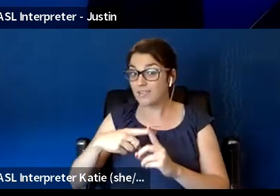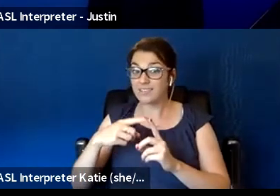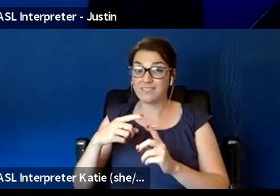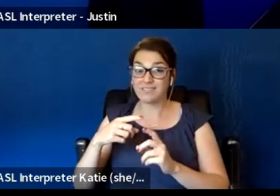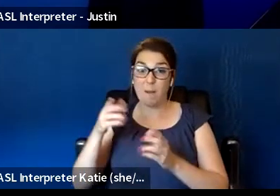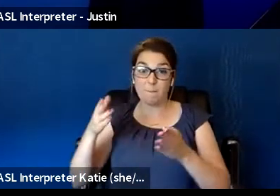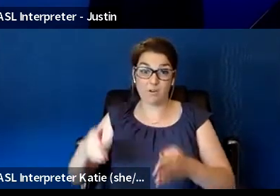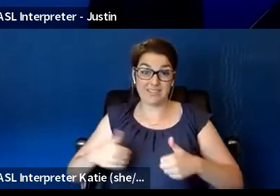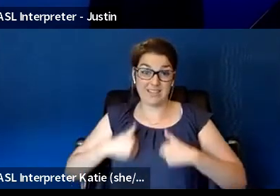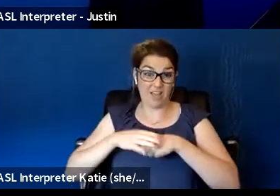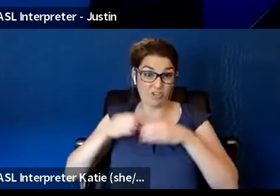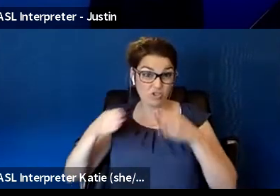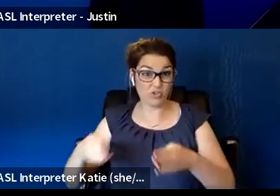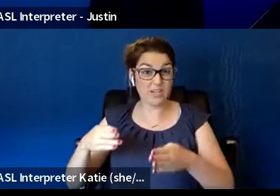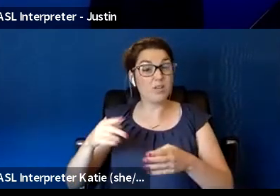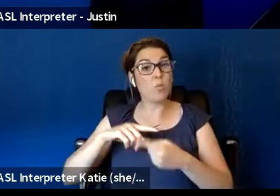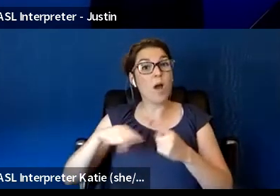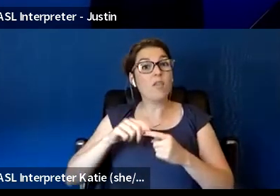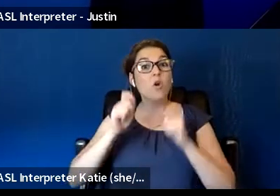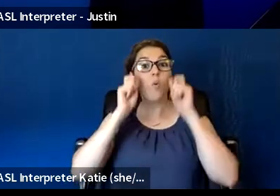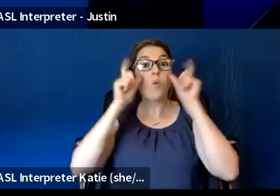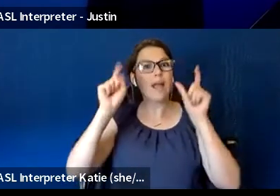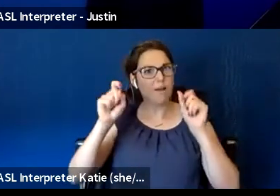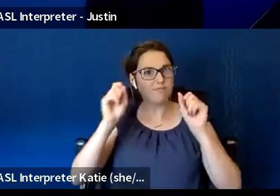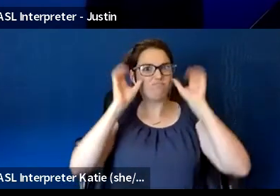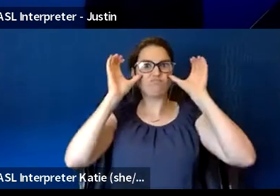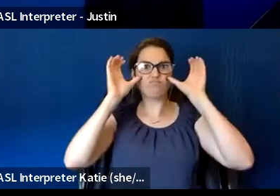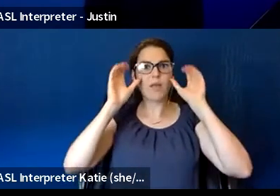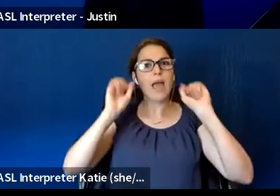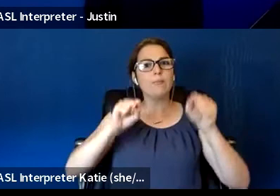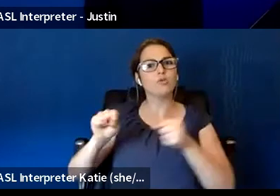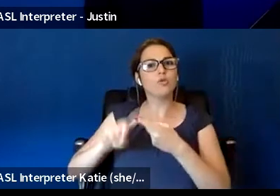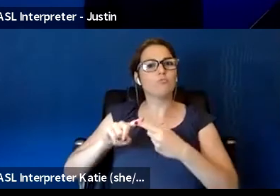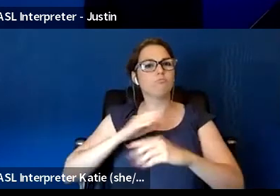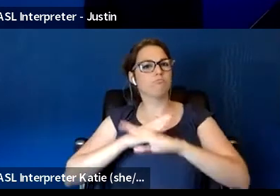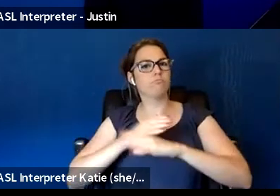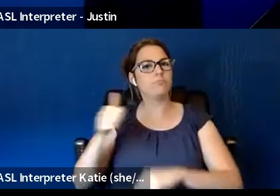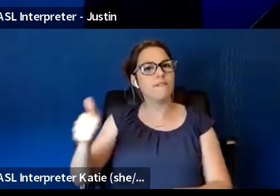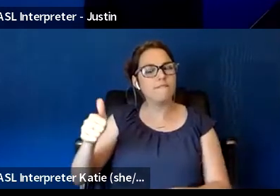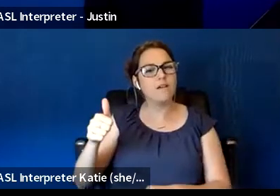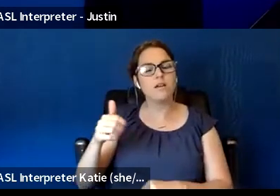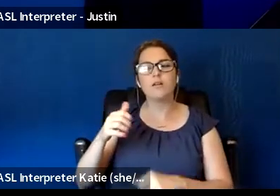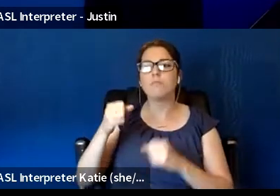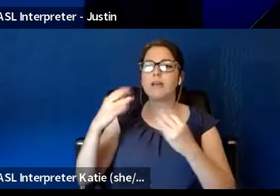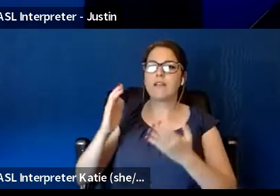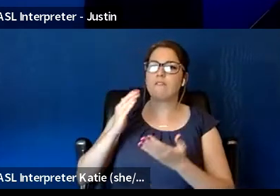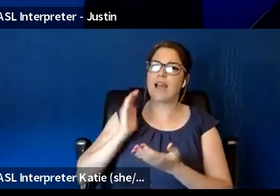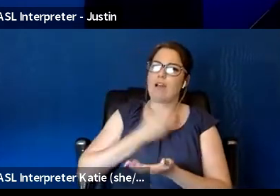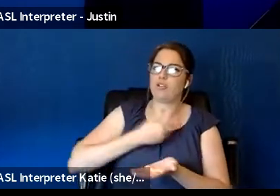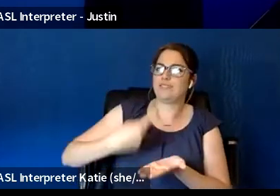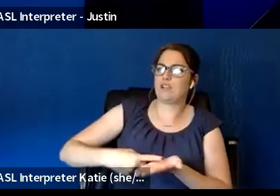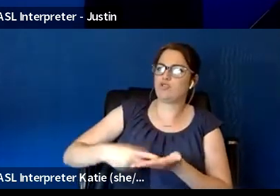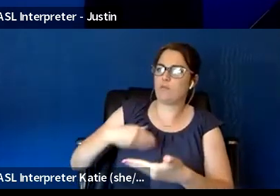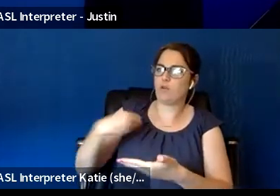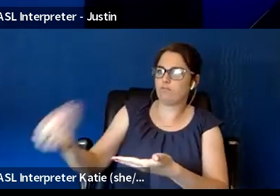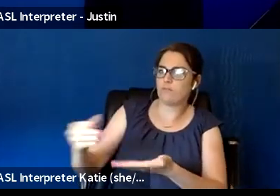And so a lot of conversations I have with people around medications are sort of like, okay, do you have a safe place where you sleep,